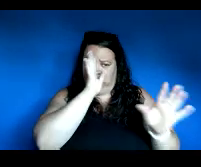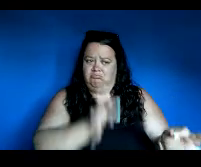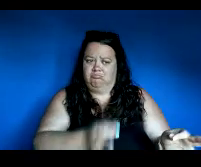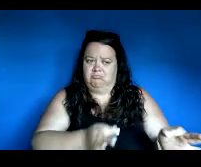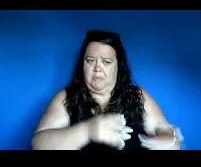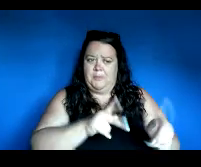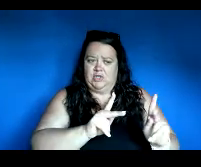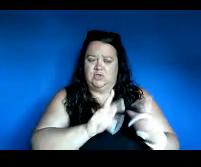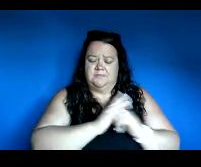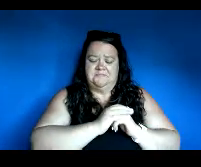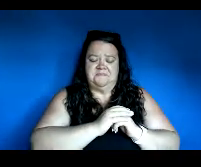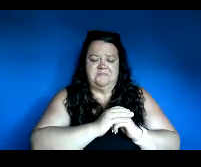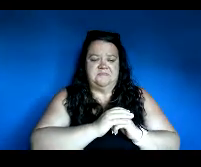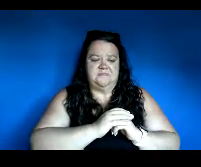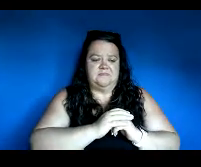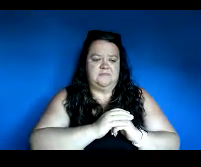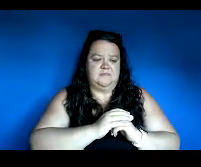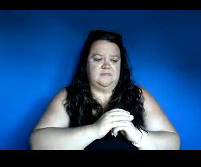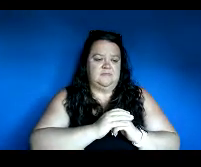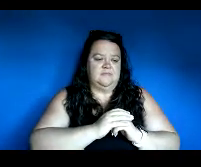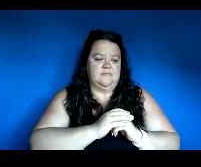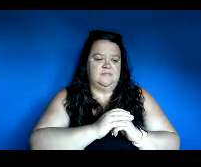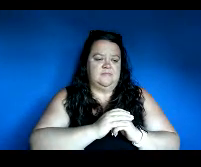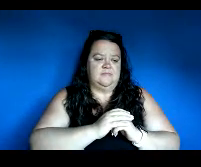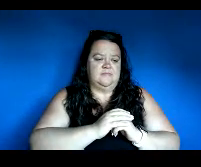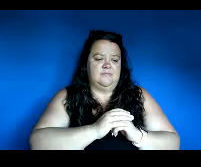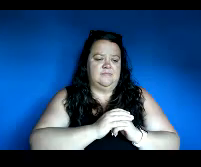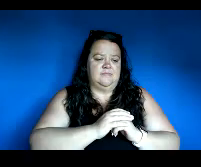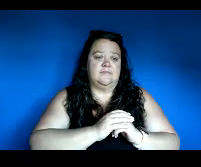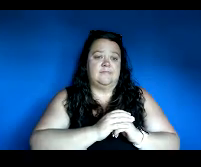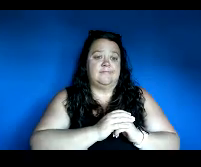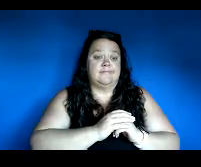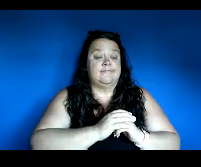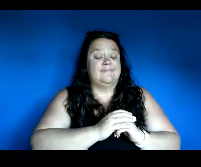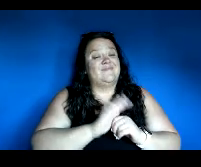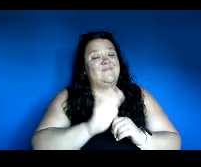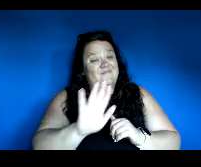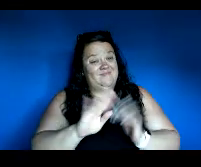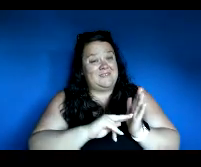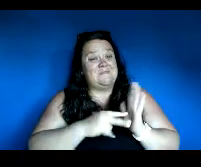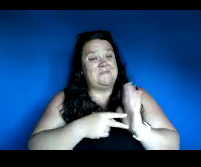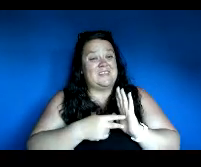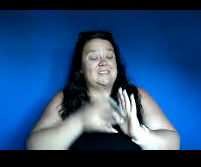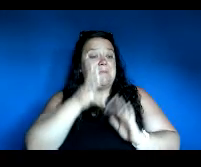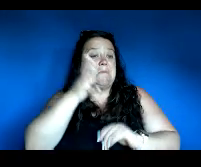And so that also means that we can't communicate with parents and providers